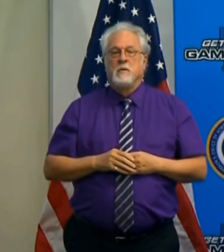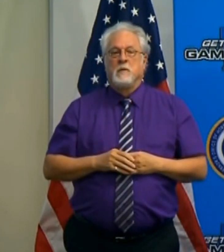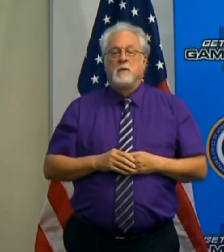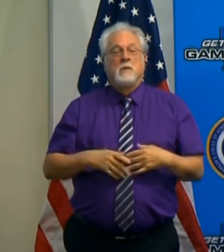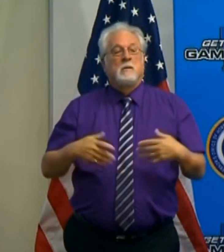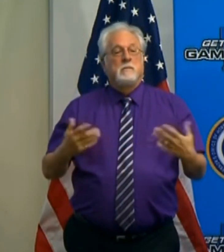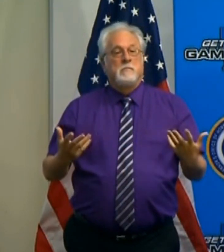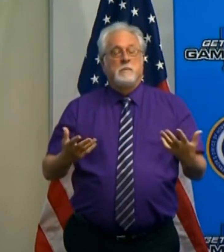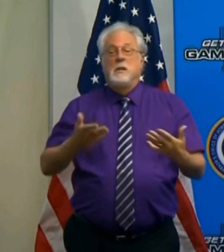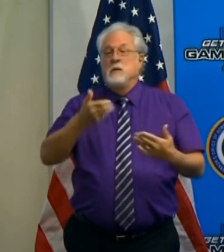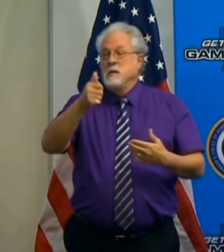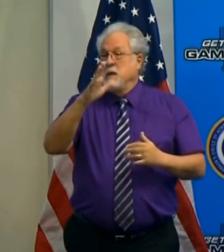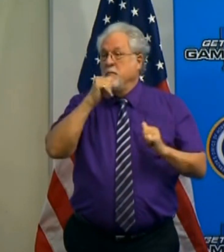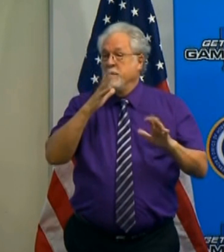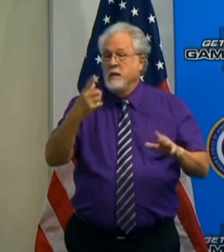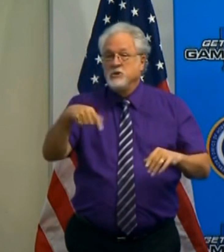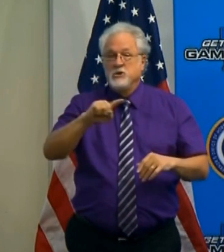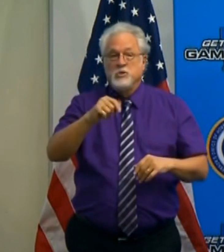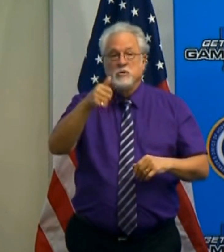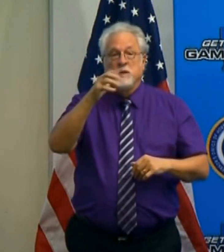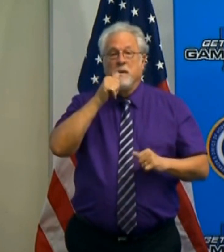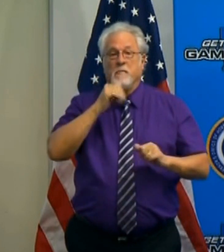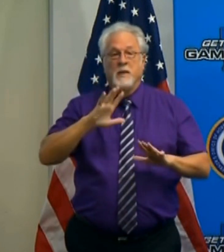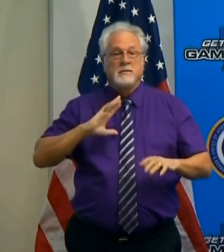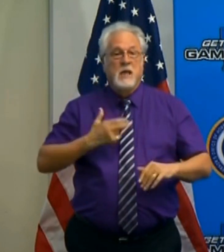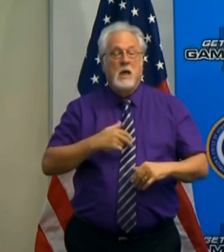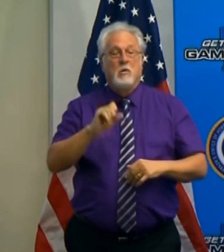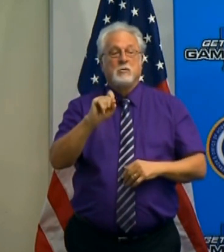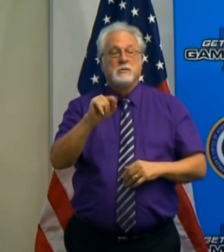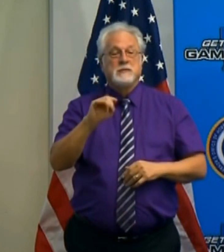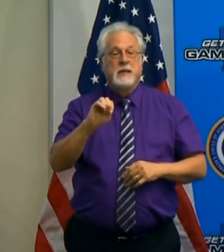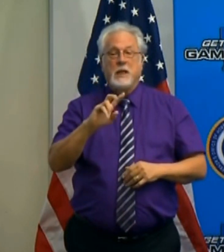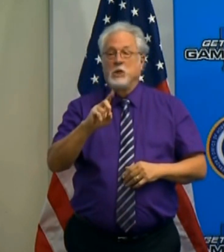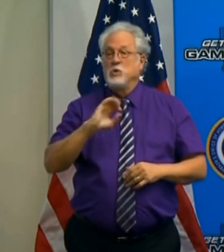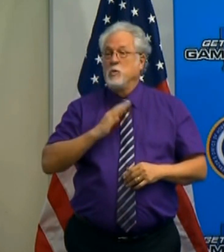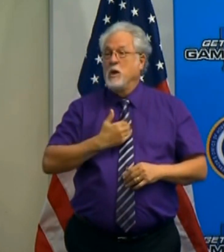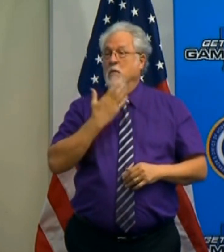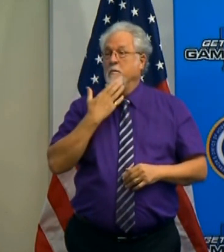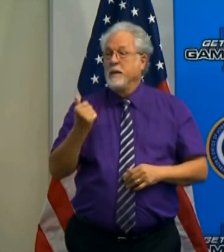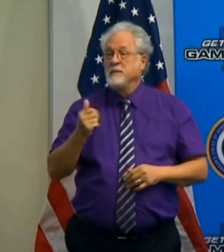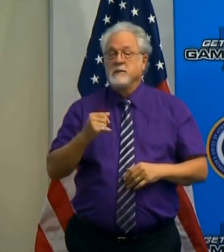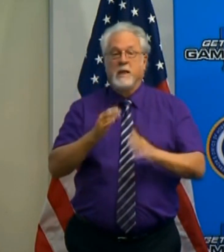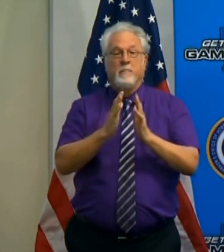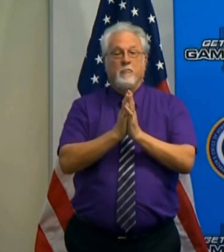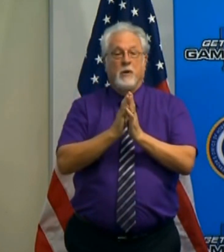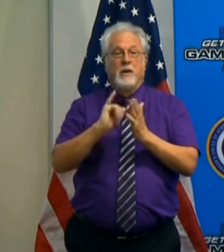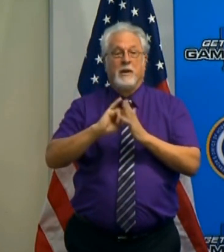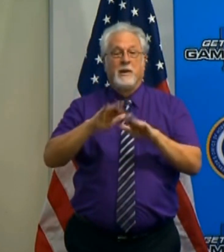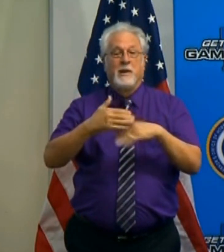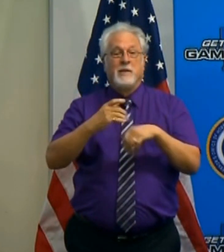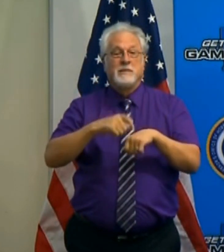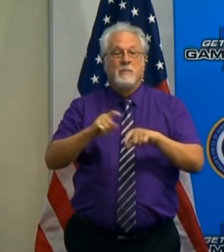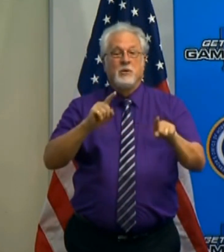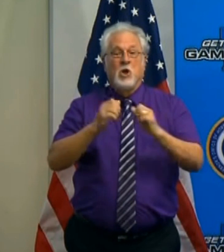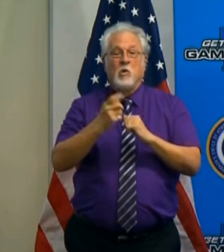so so god bless you god bless our state uh let's do the best we can and and i pray that the next time i speak to you all